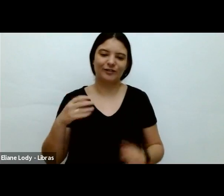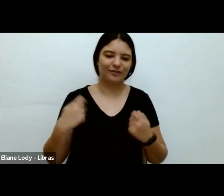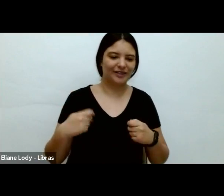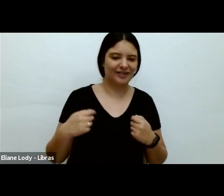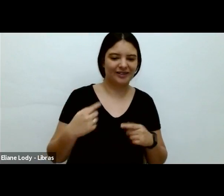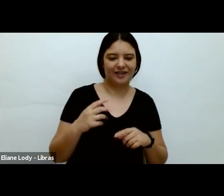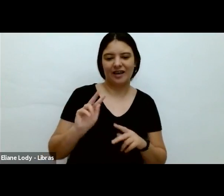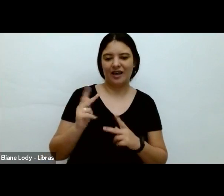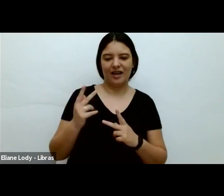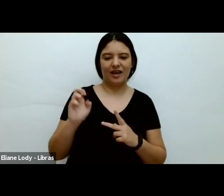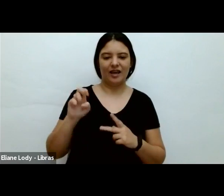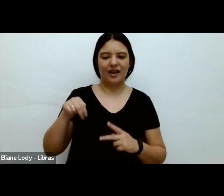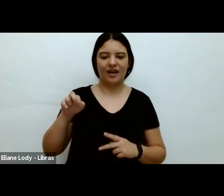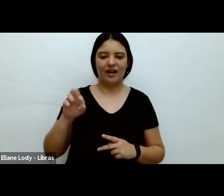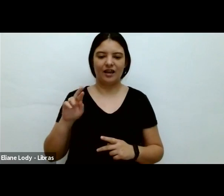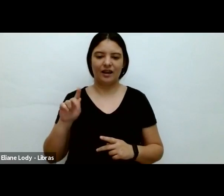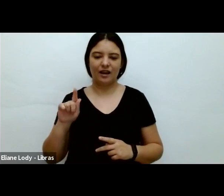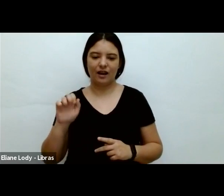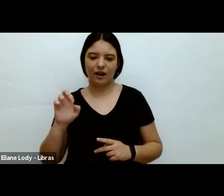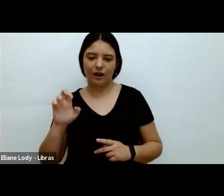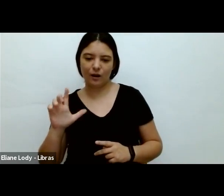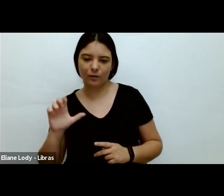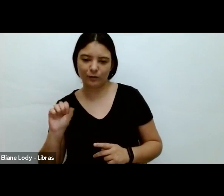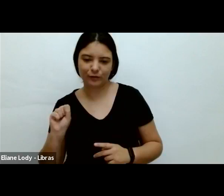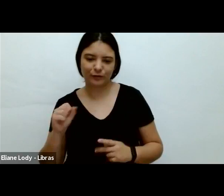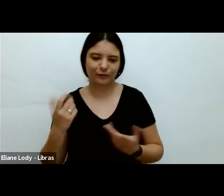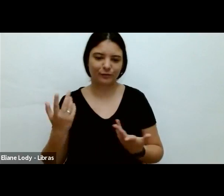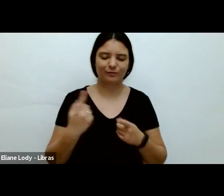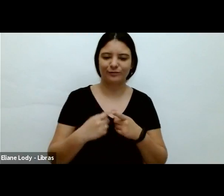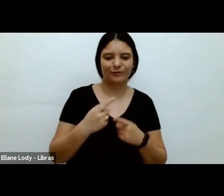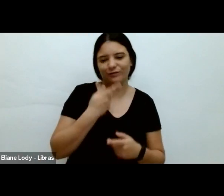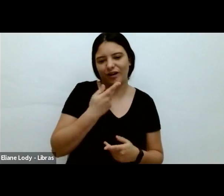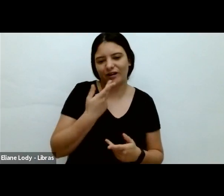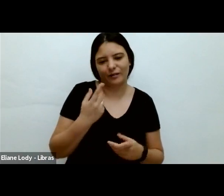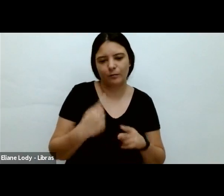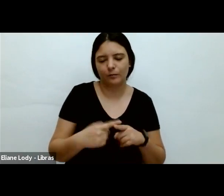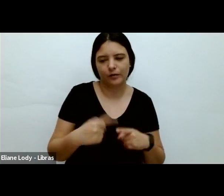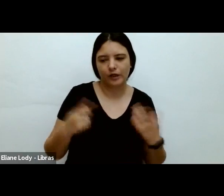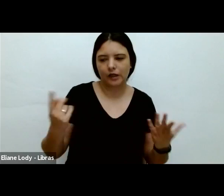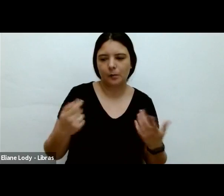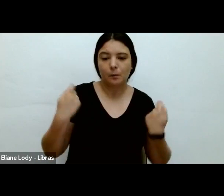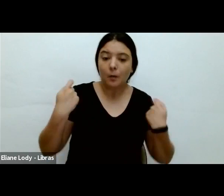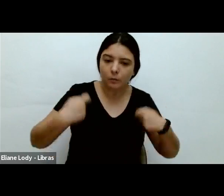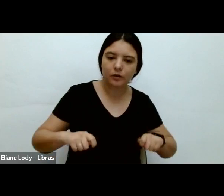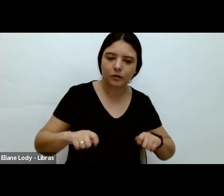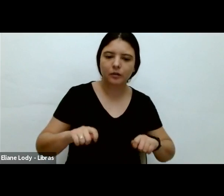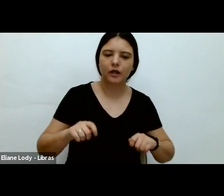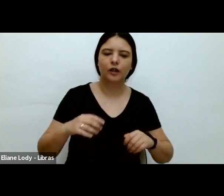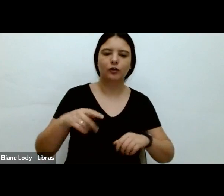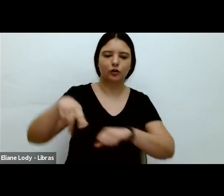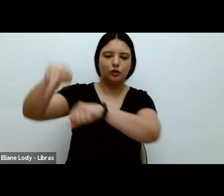t who speak about it t who speak about eternal it who speak about eternal eternal peace. at all and also the possibility of and also the possibility of a